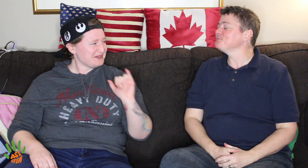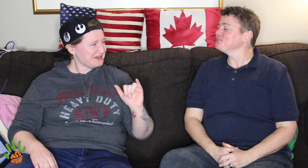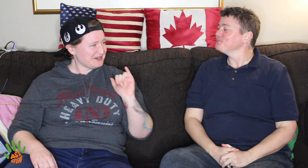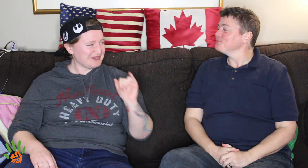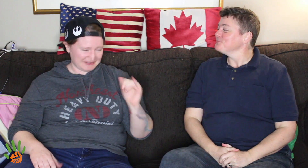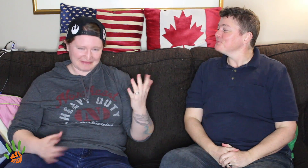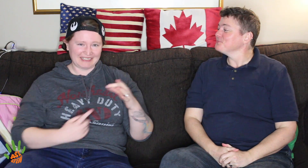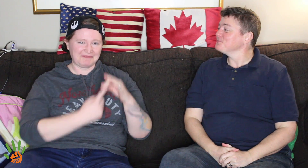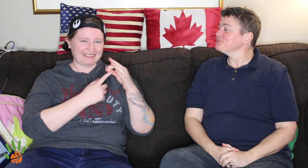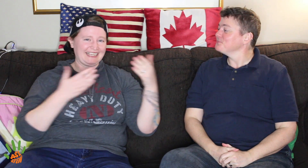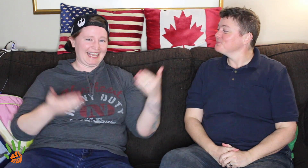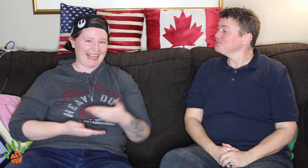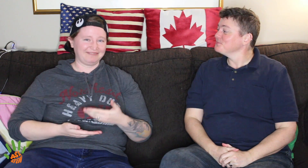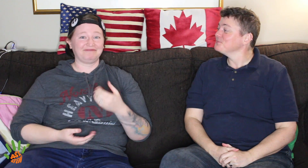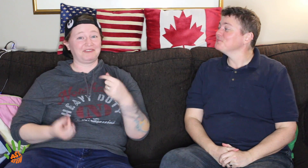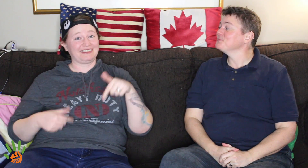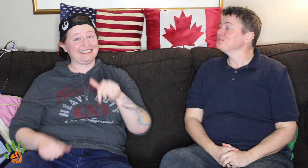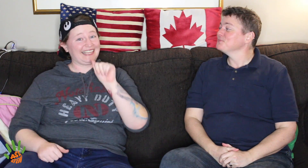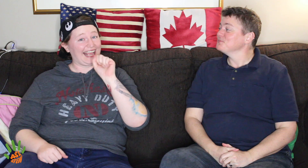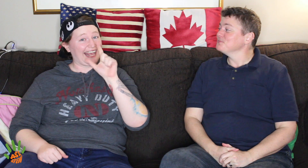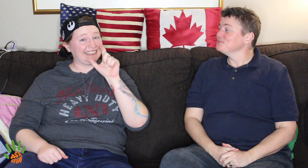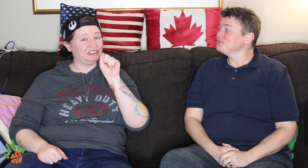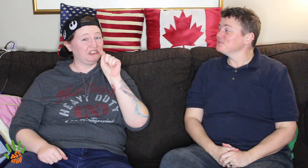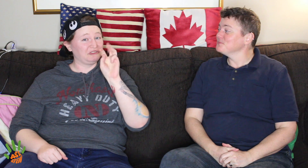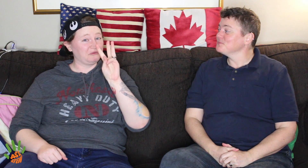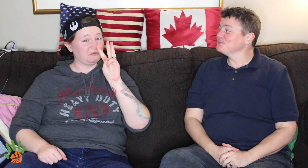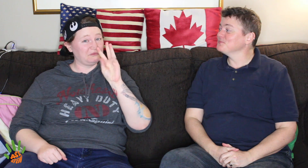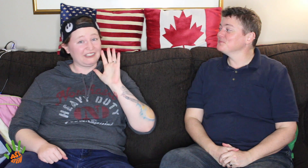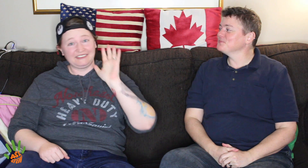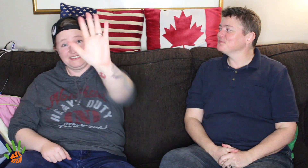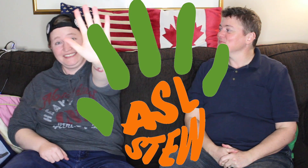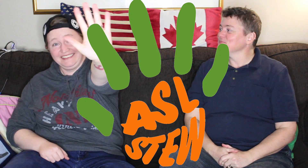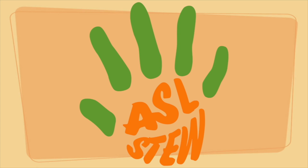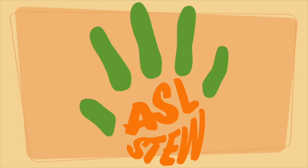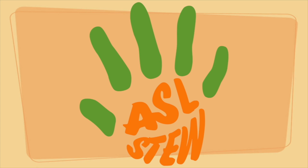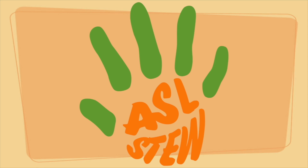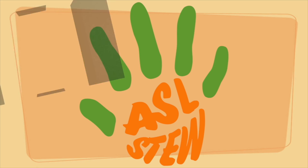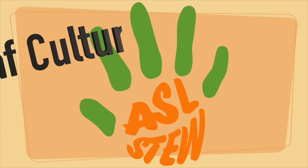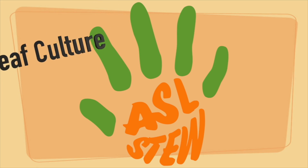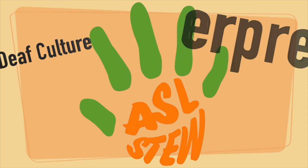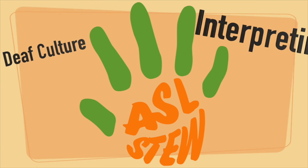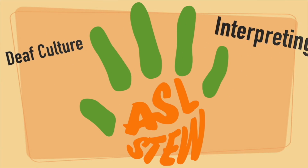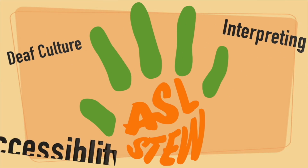[J] Oh, okay. Well, we have a special guest today and this is ASL Stew! (hand slap)